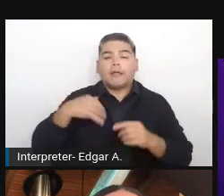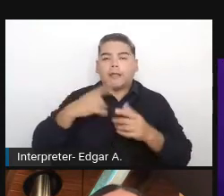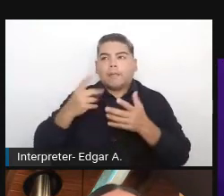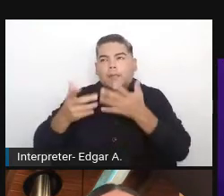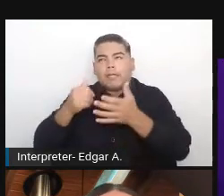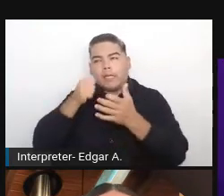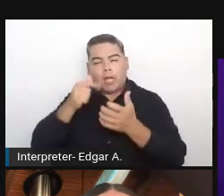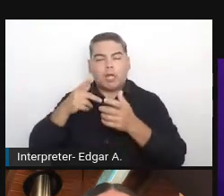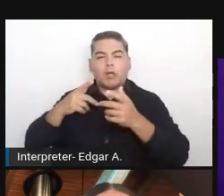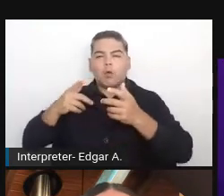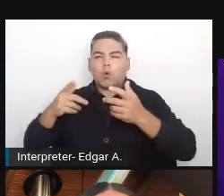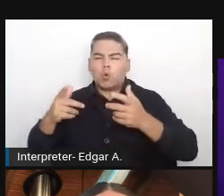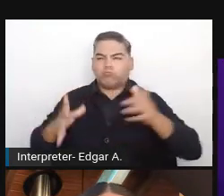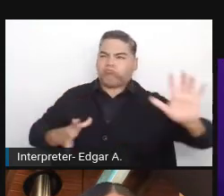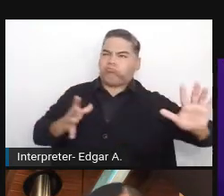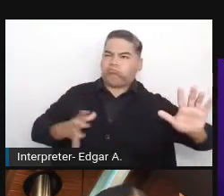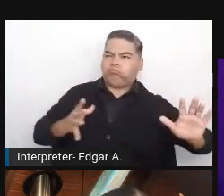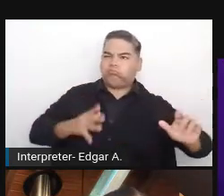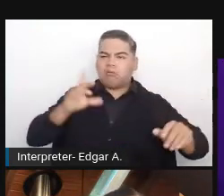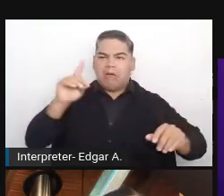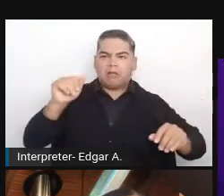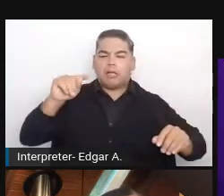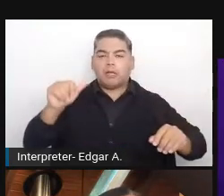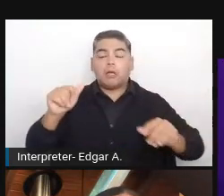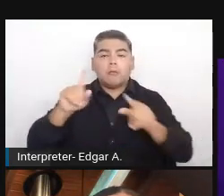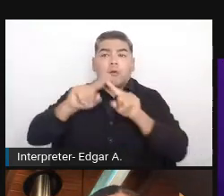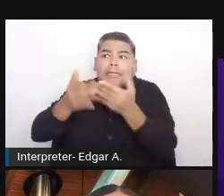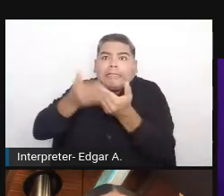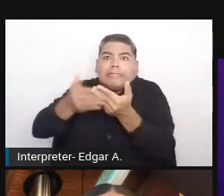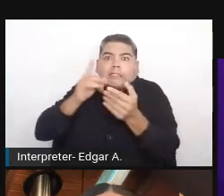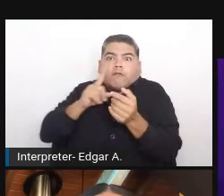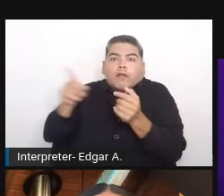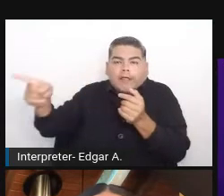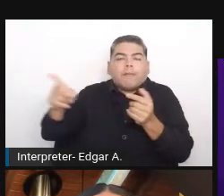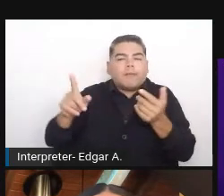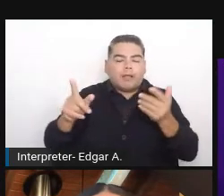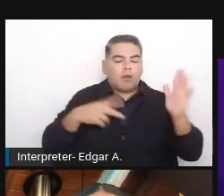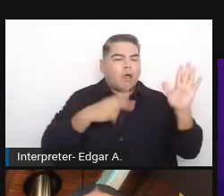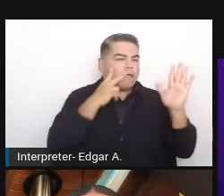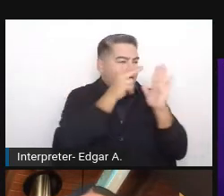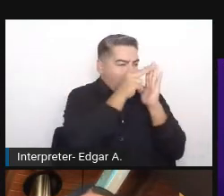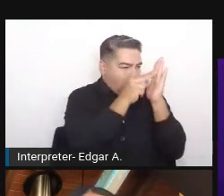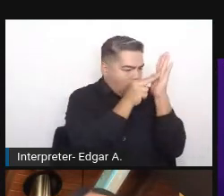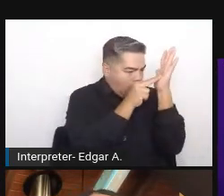because it's going to be easier for your users to fill out the correct information.